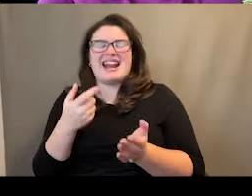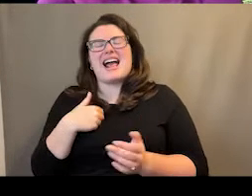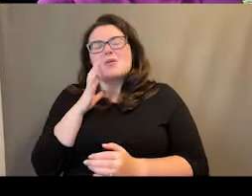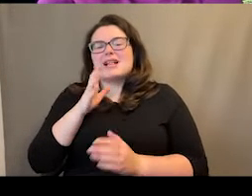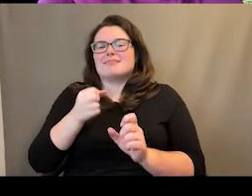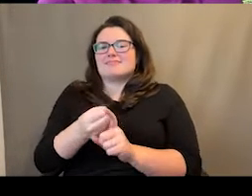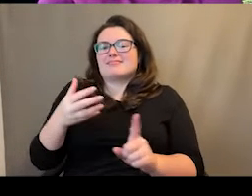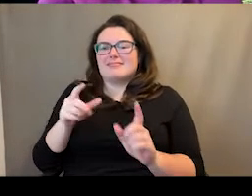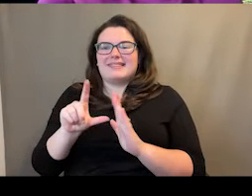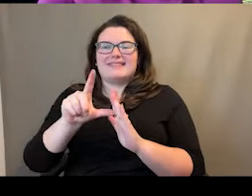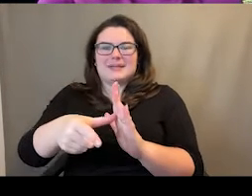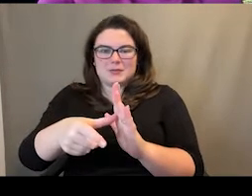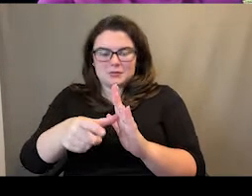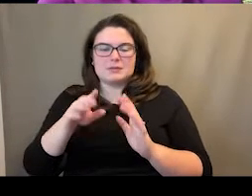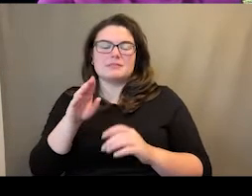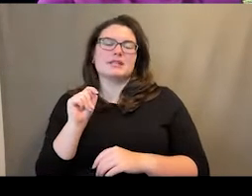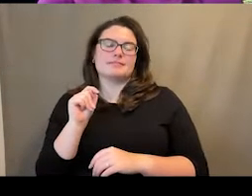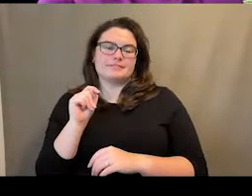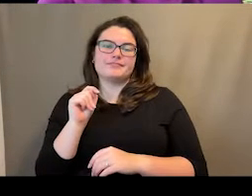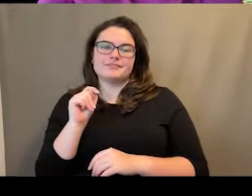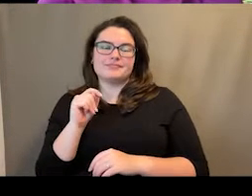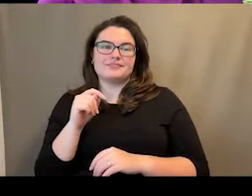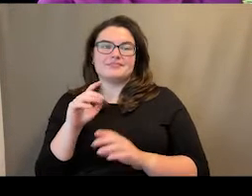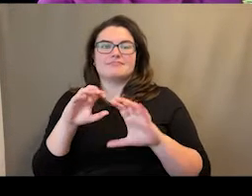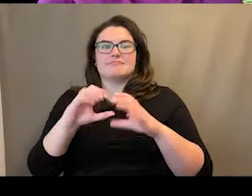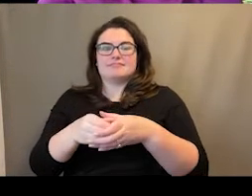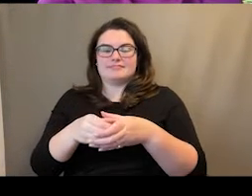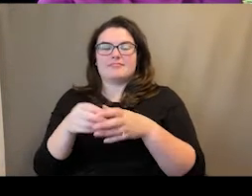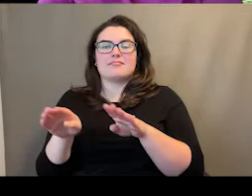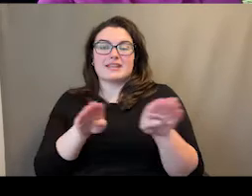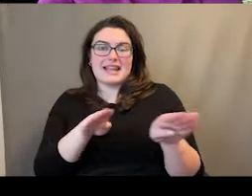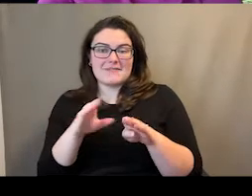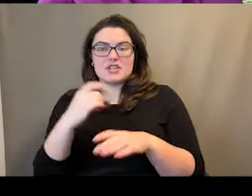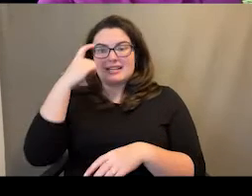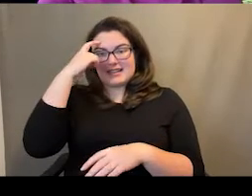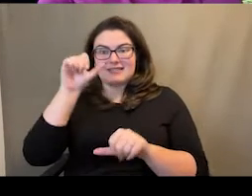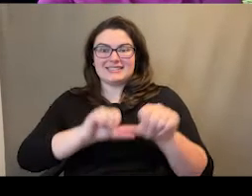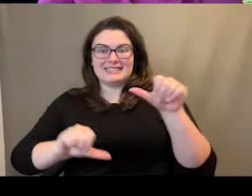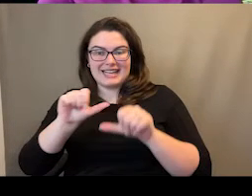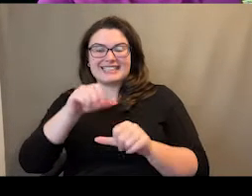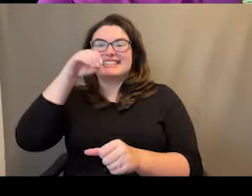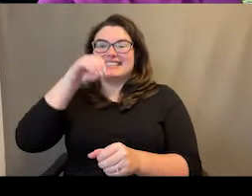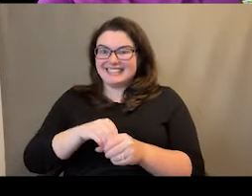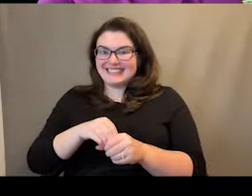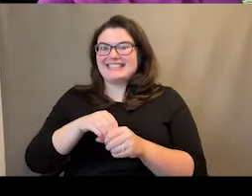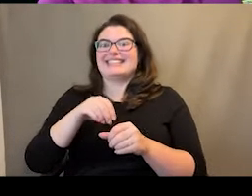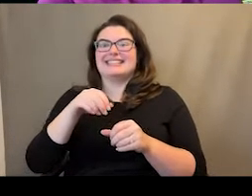But the Division of Behavioral and Cognitive Sciences in the Division of Social and Economic Sciences,